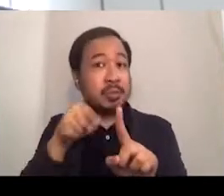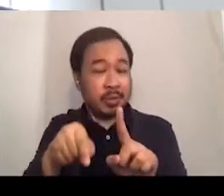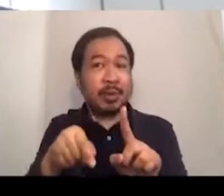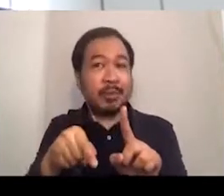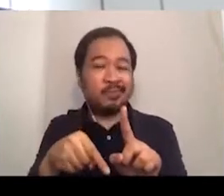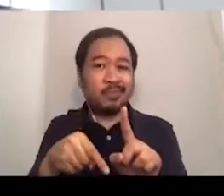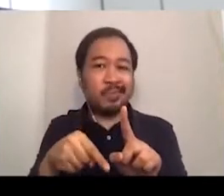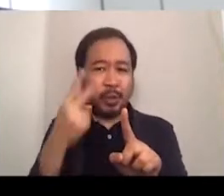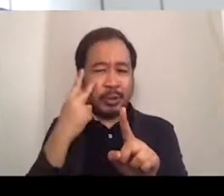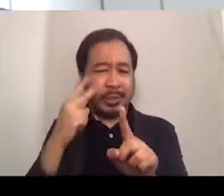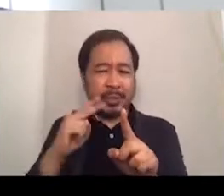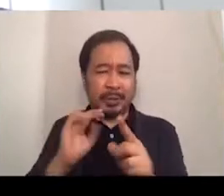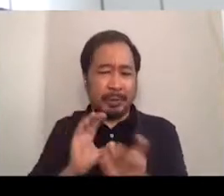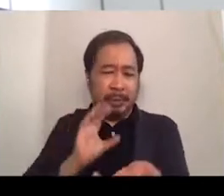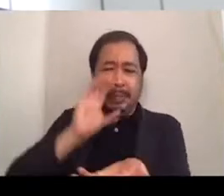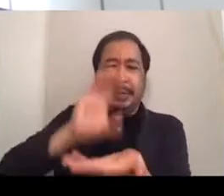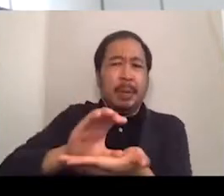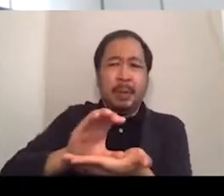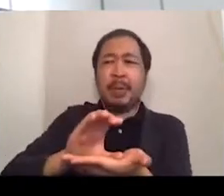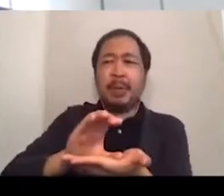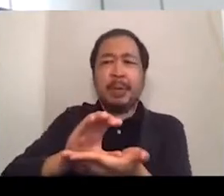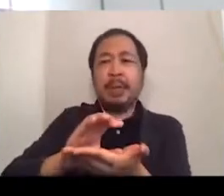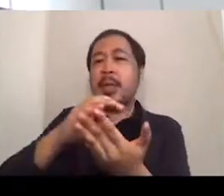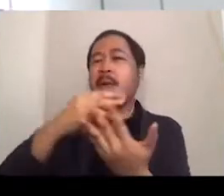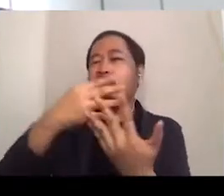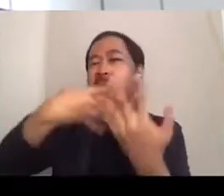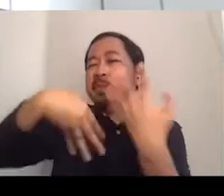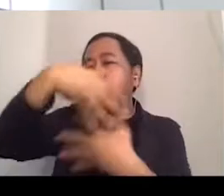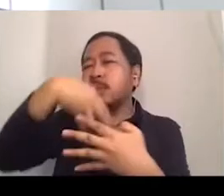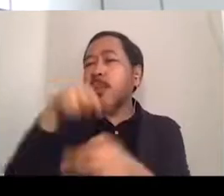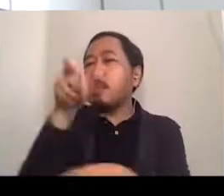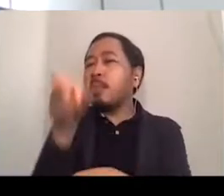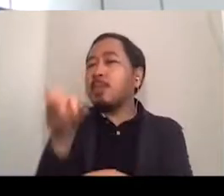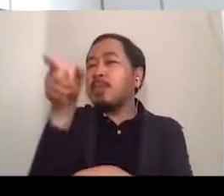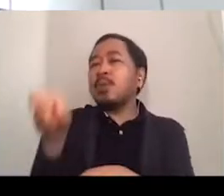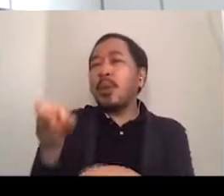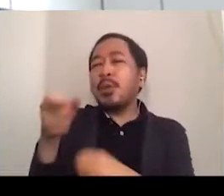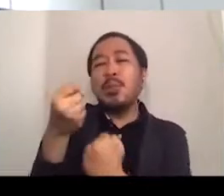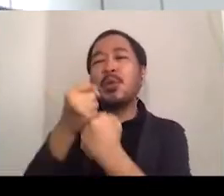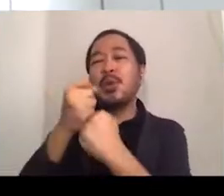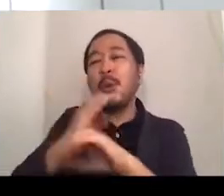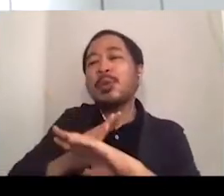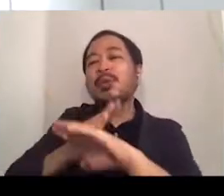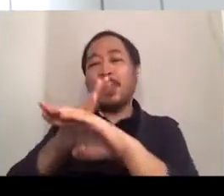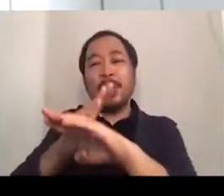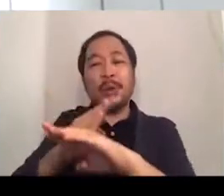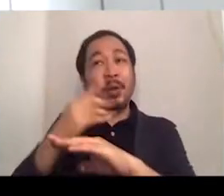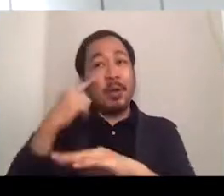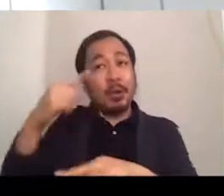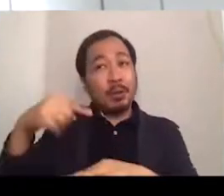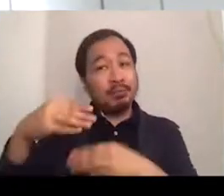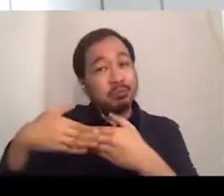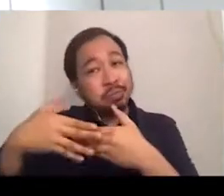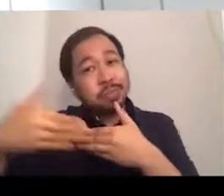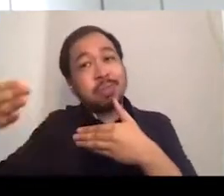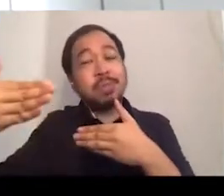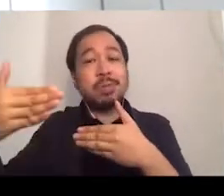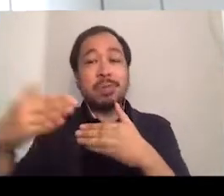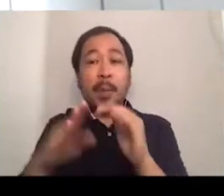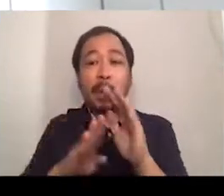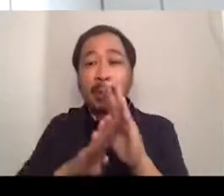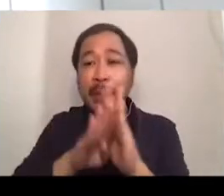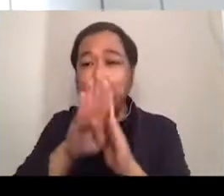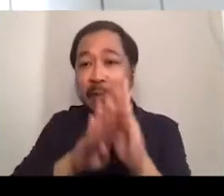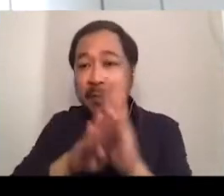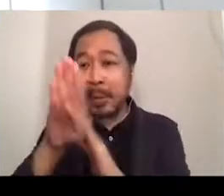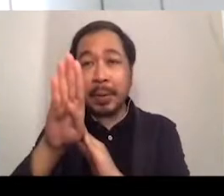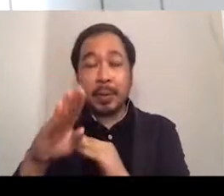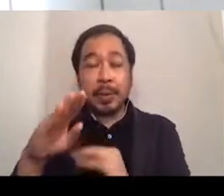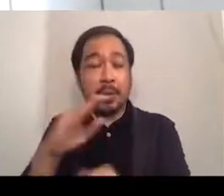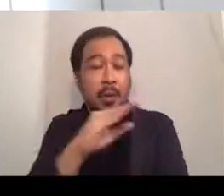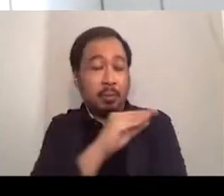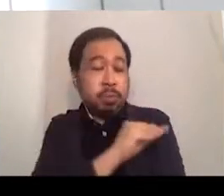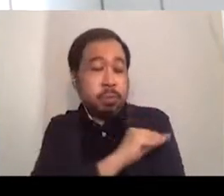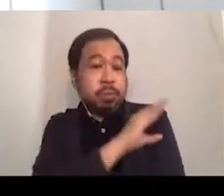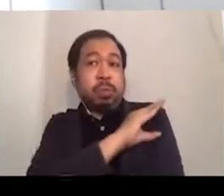for long-term development and strengthen our capacity to respond effectively at times of crisis